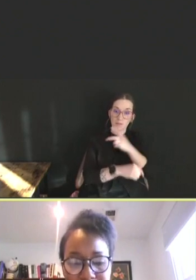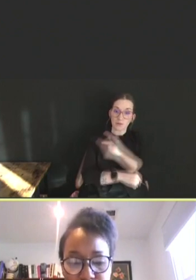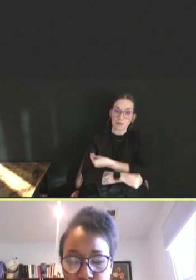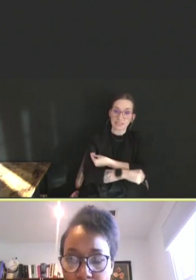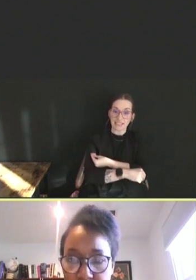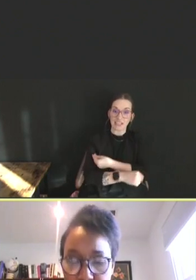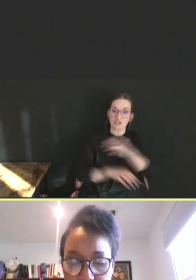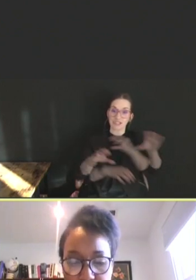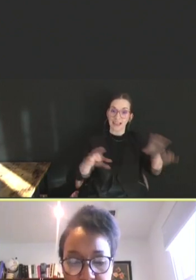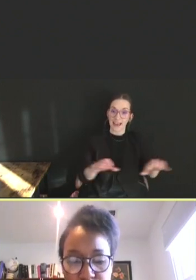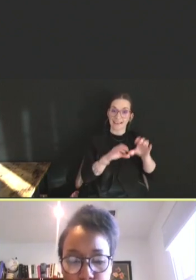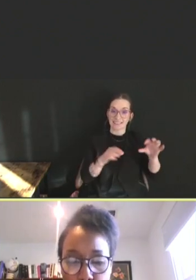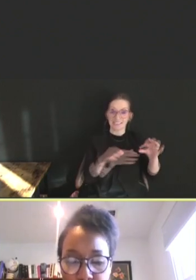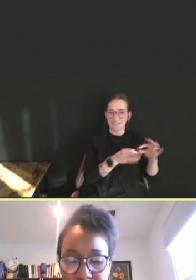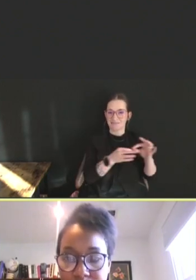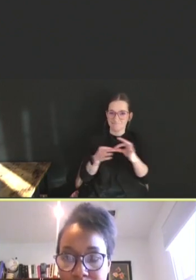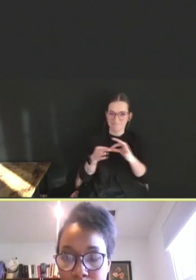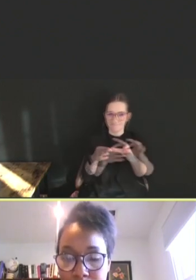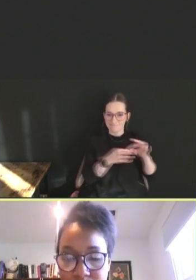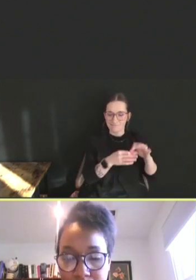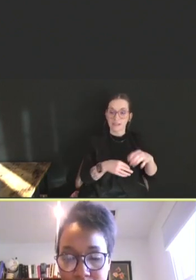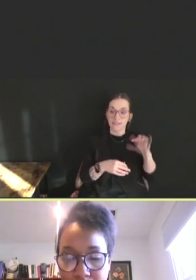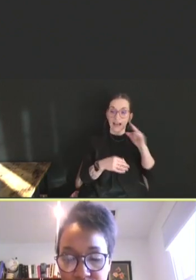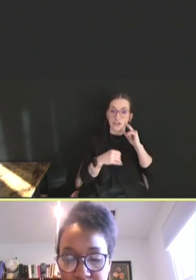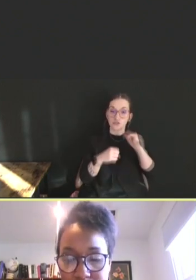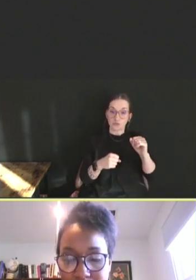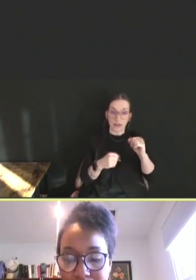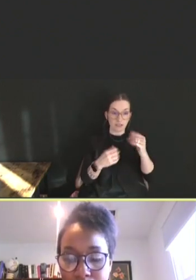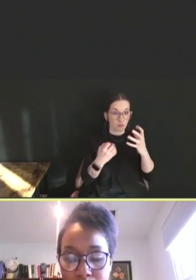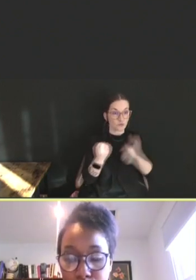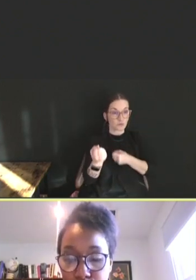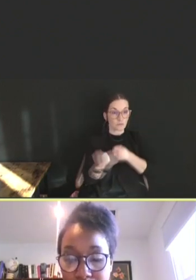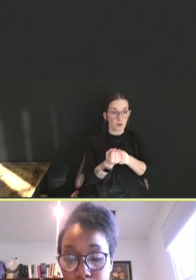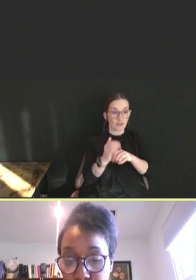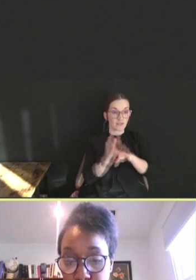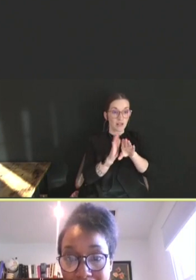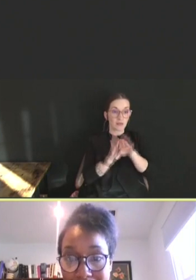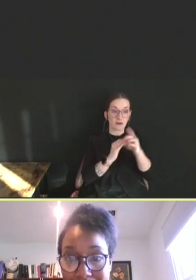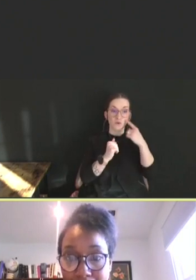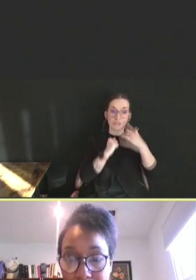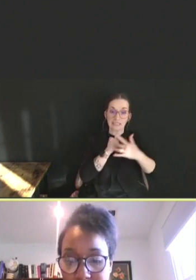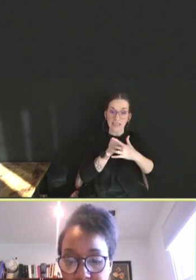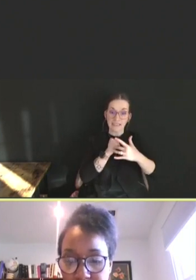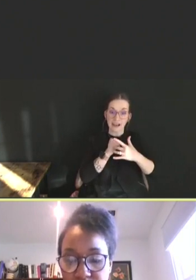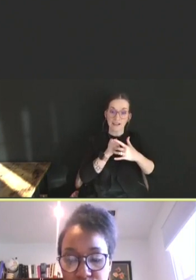And that strategy support the development of technologies that improve vaccine access,